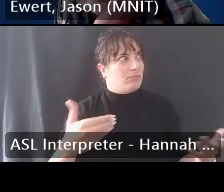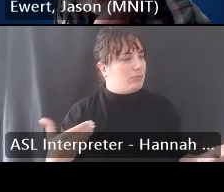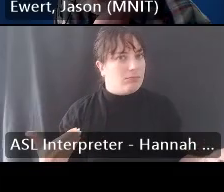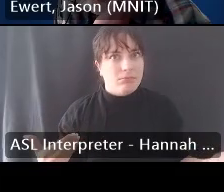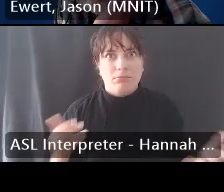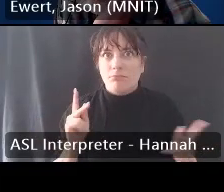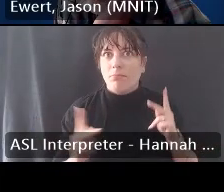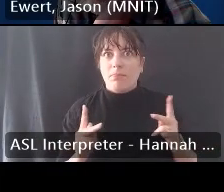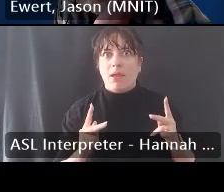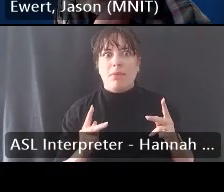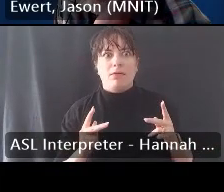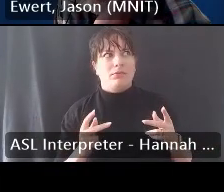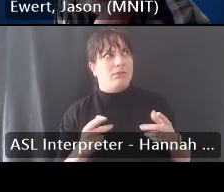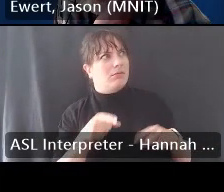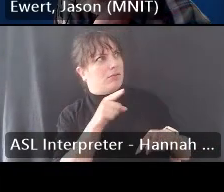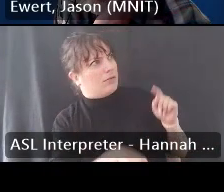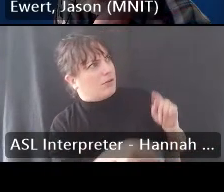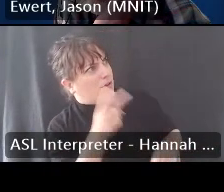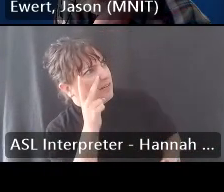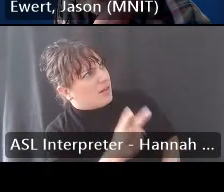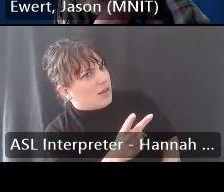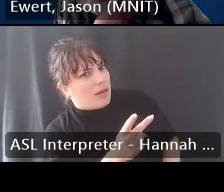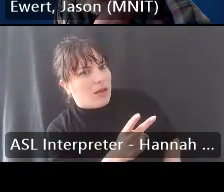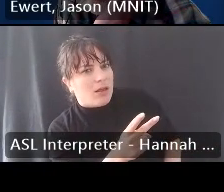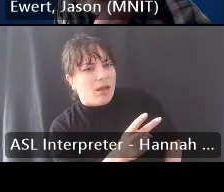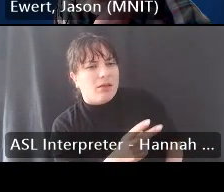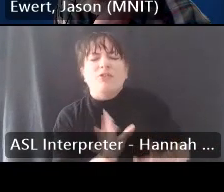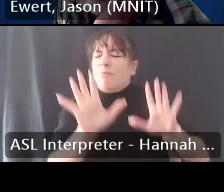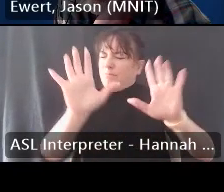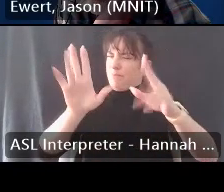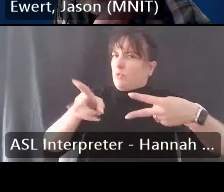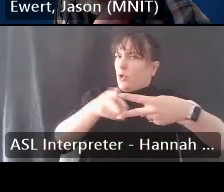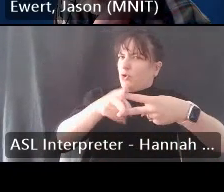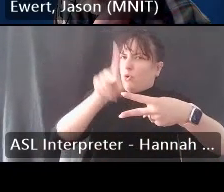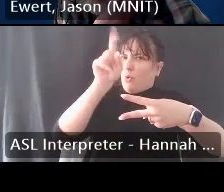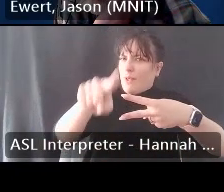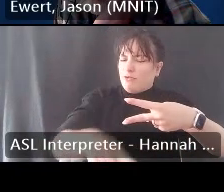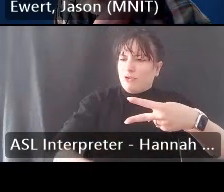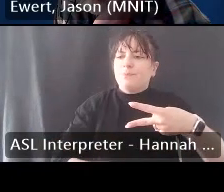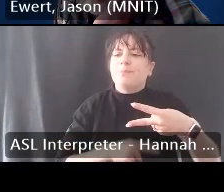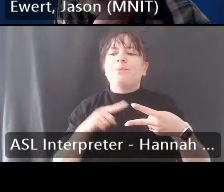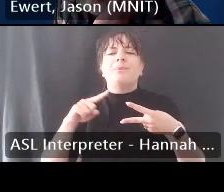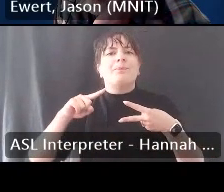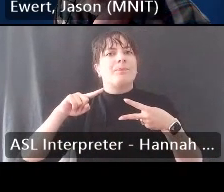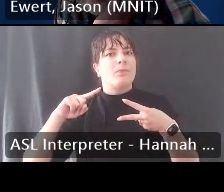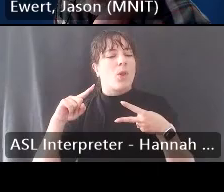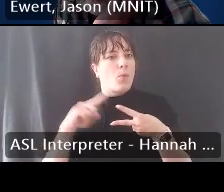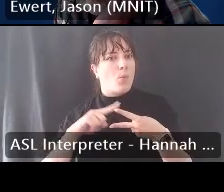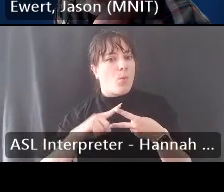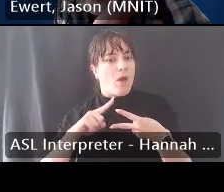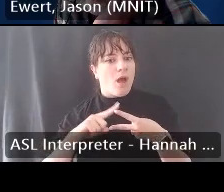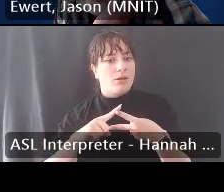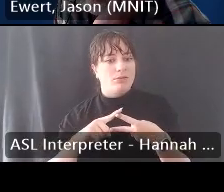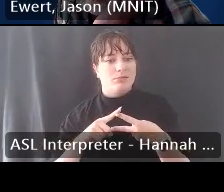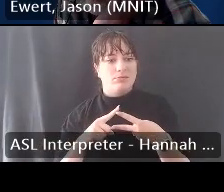So we have two questions about that. One is, if they're-- it does not give us any guidance about what